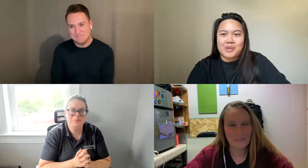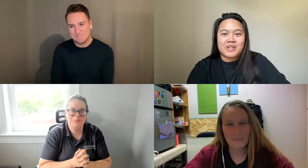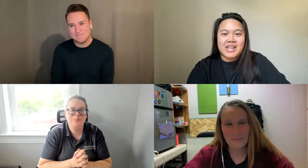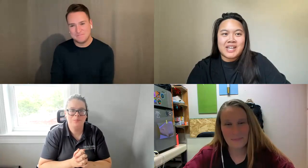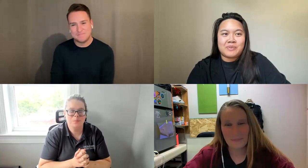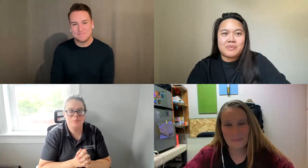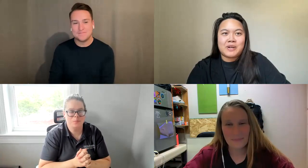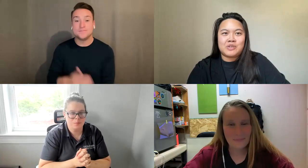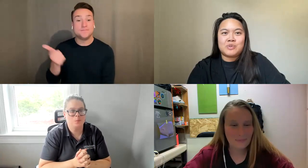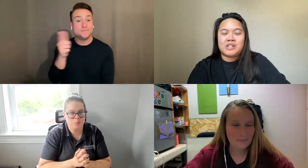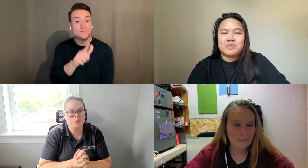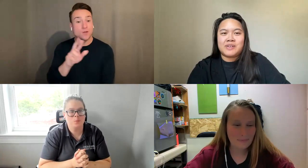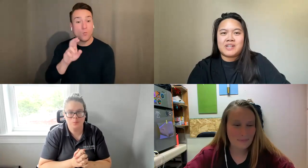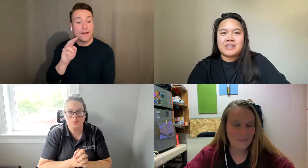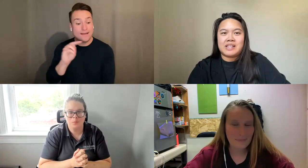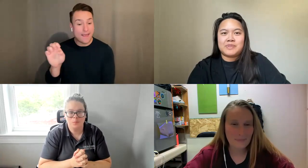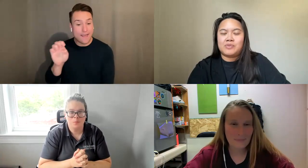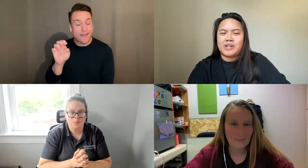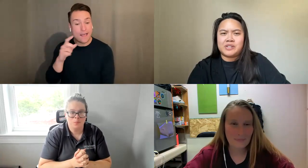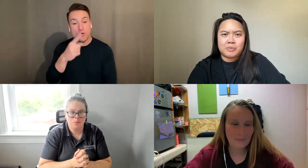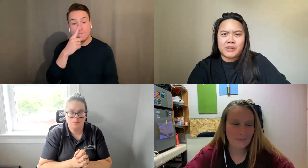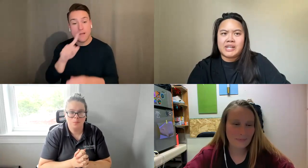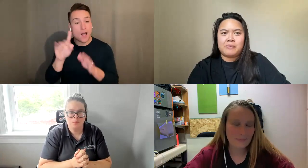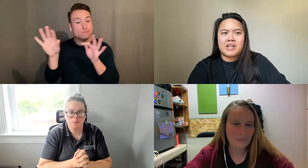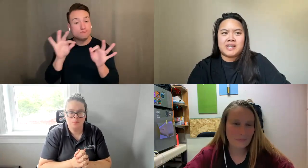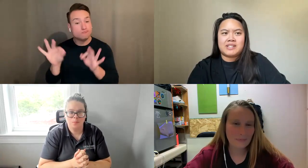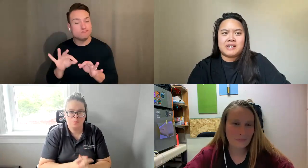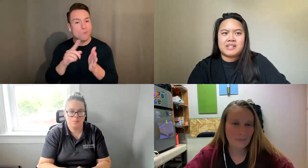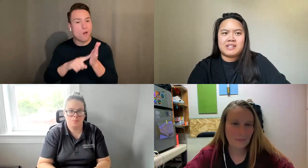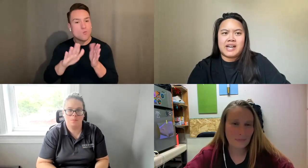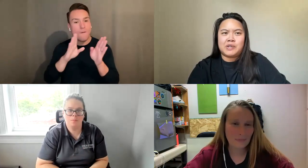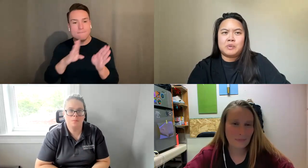Renee, what about you, can you give us a glimpse of what your planning process is and how you